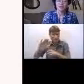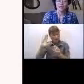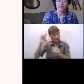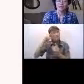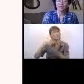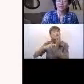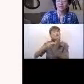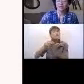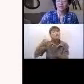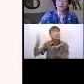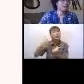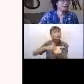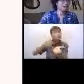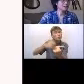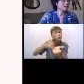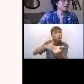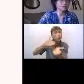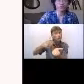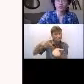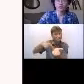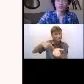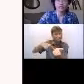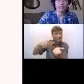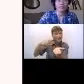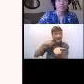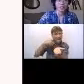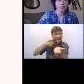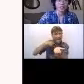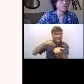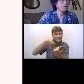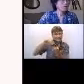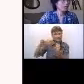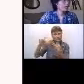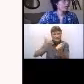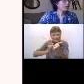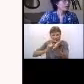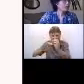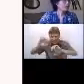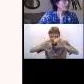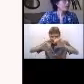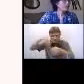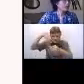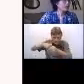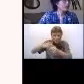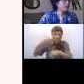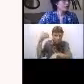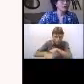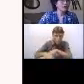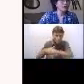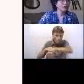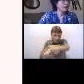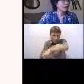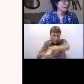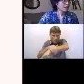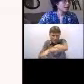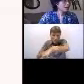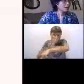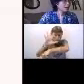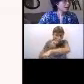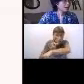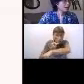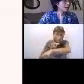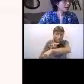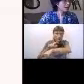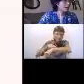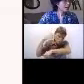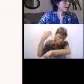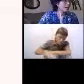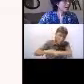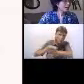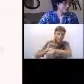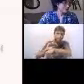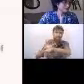unless it's Dove or Ivory. Great. Um, thank you for the… Thank you.